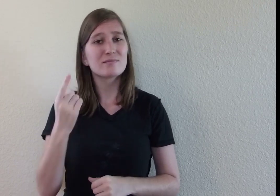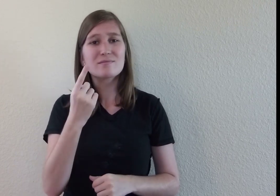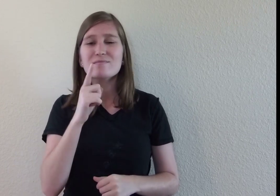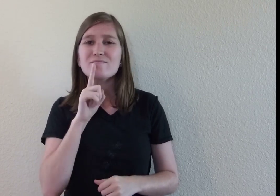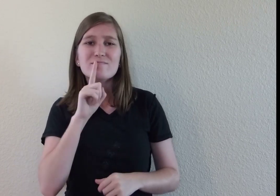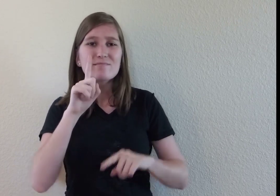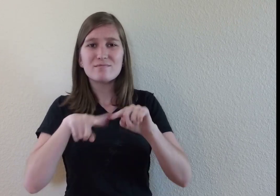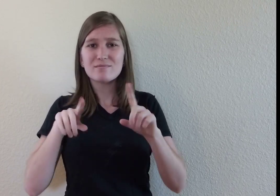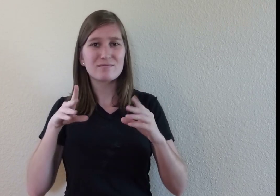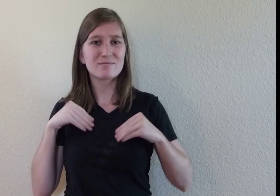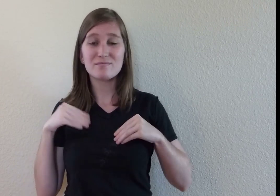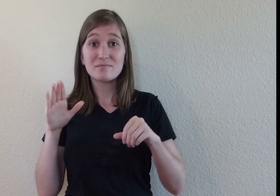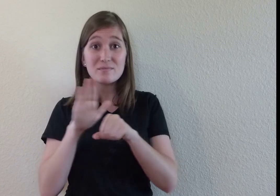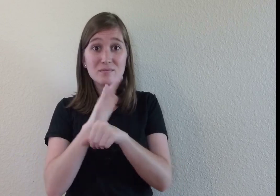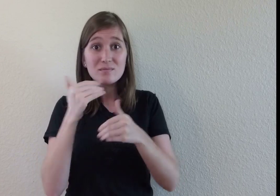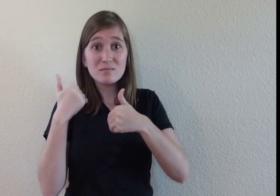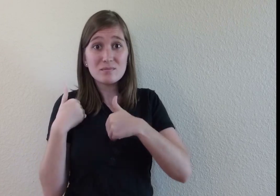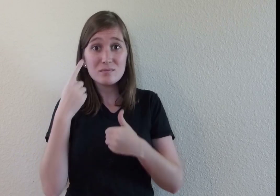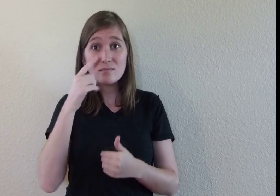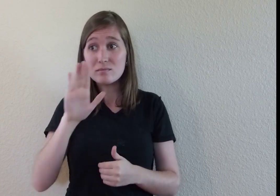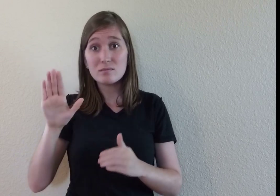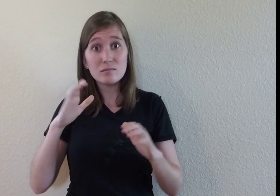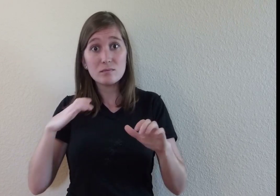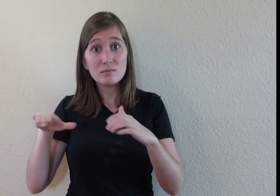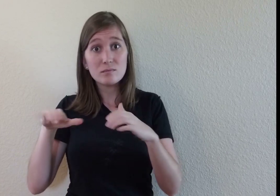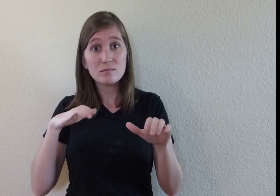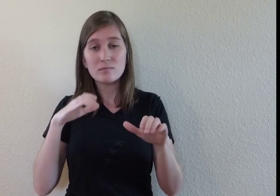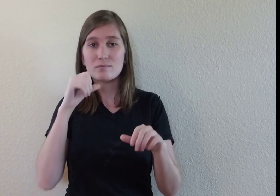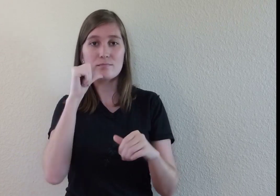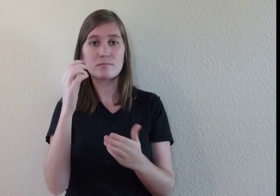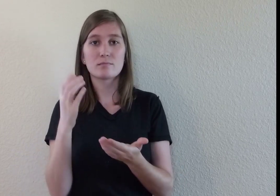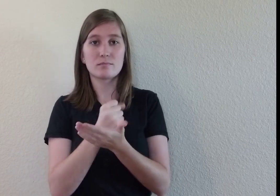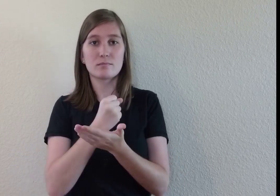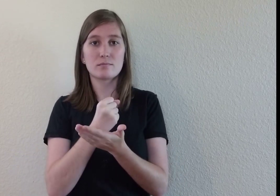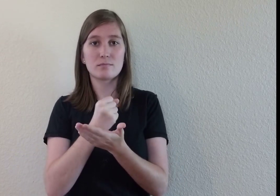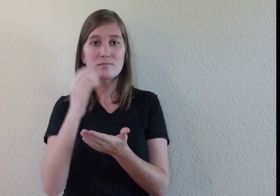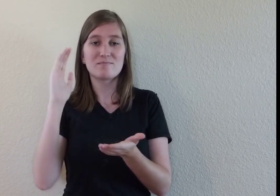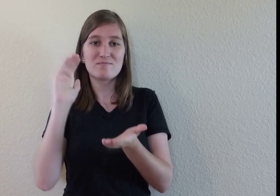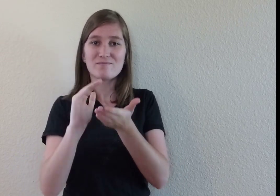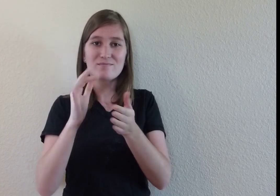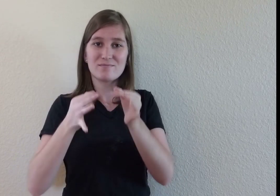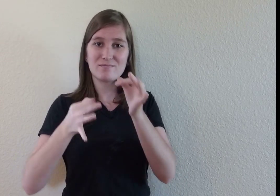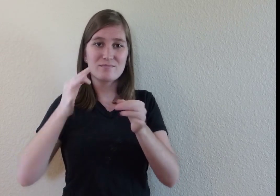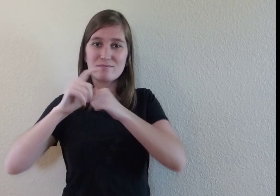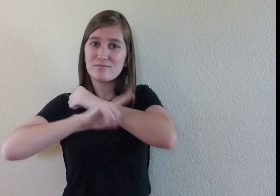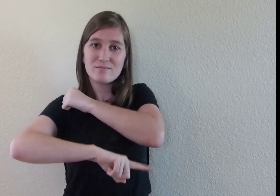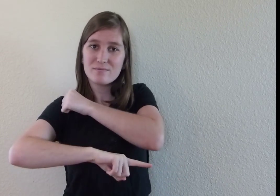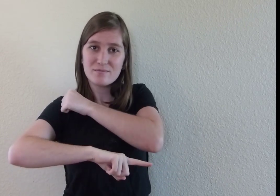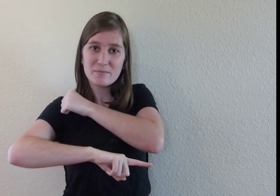Someone who cannot take full accountability for his actions does not deserve a mitigating sentence.